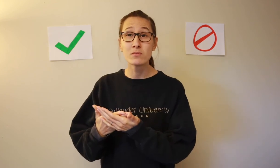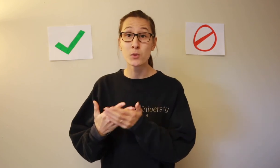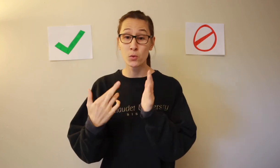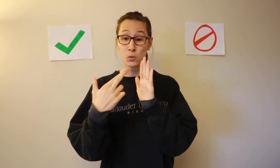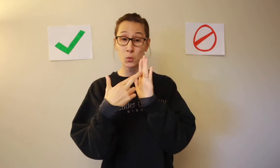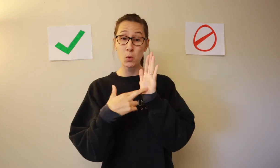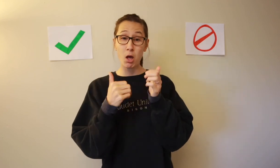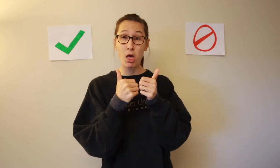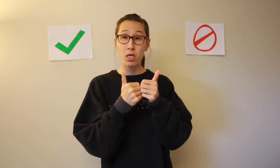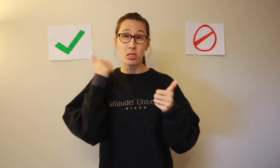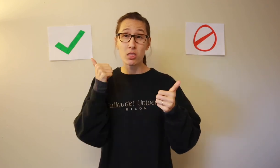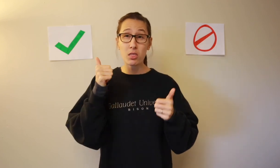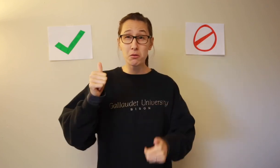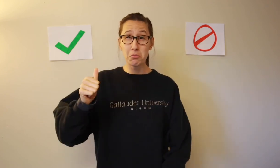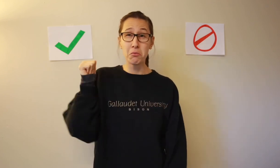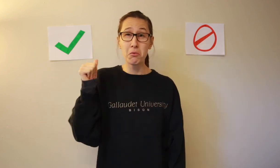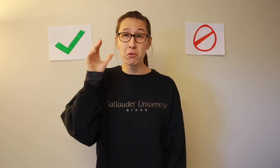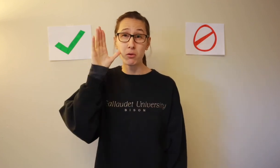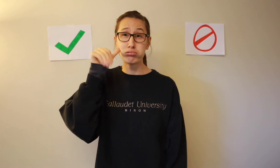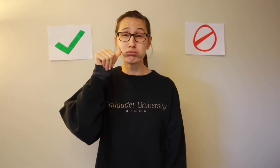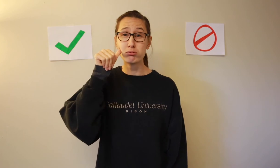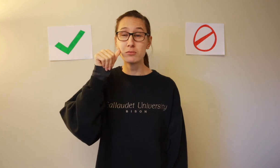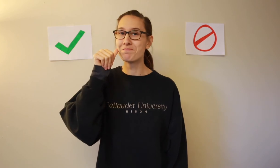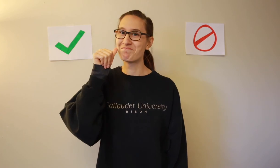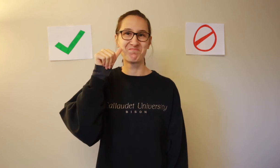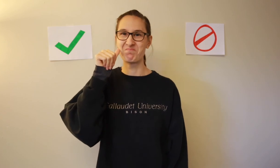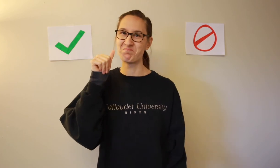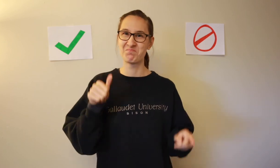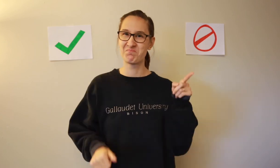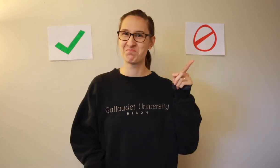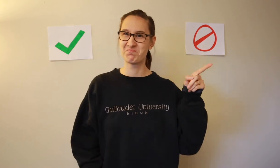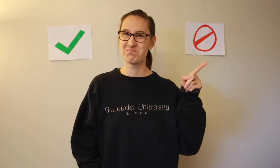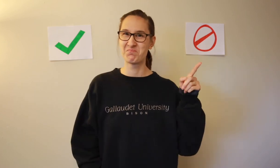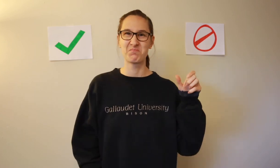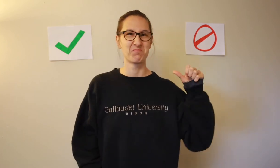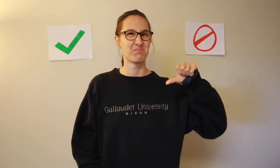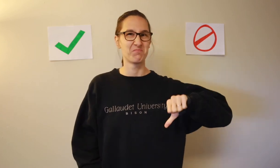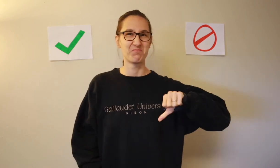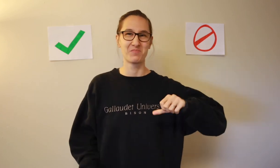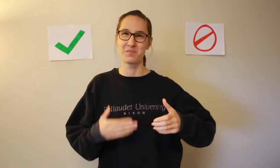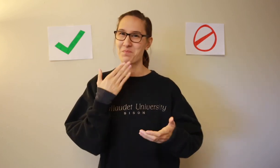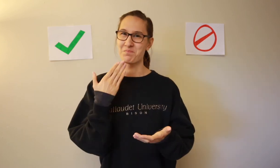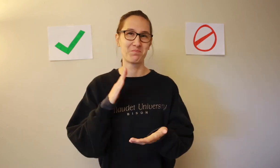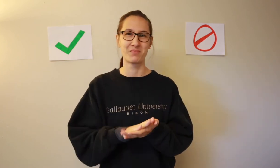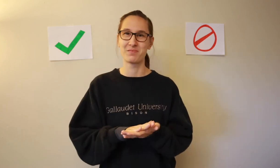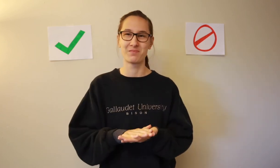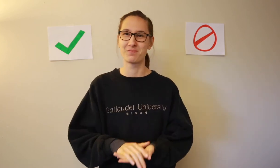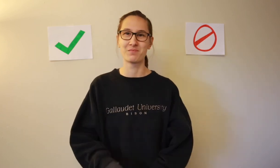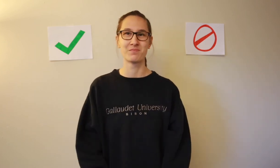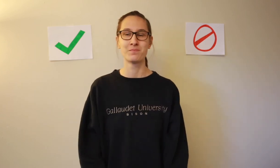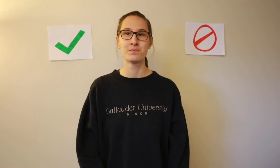Not following and not obeying the rules is bad